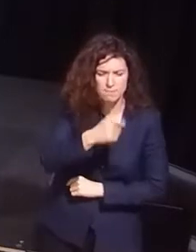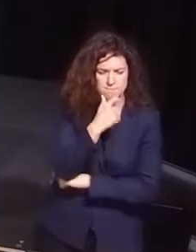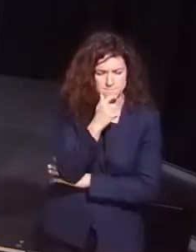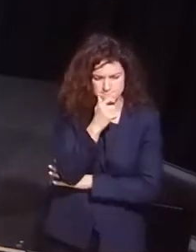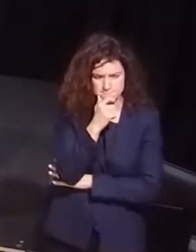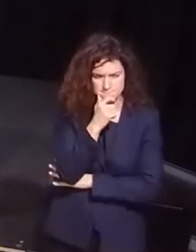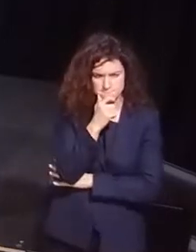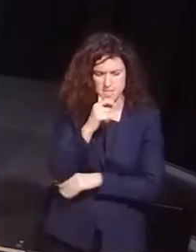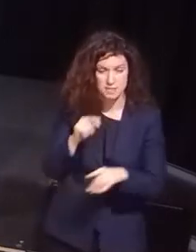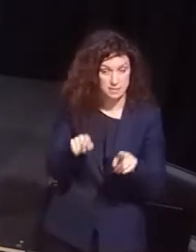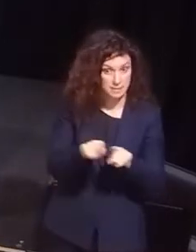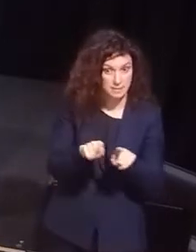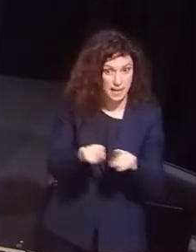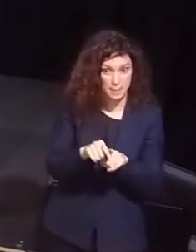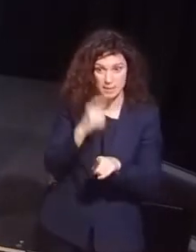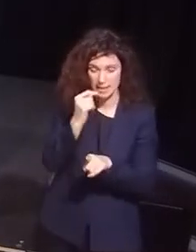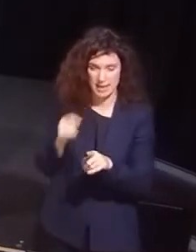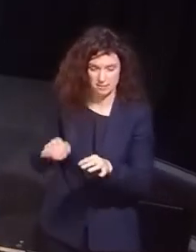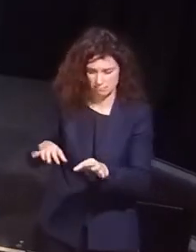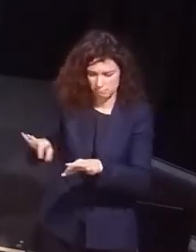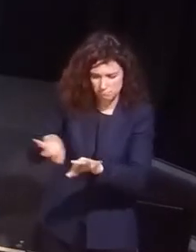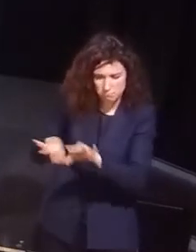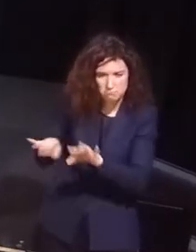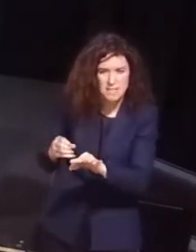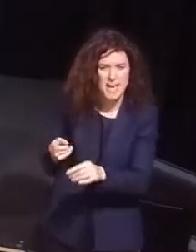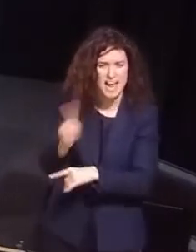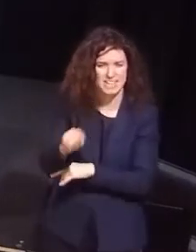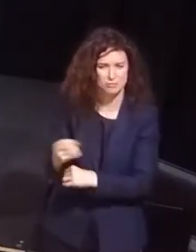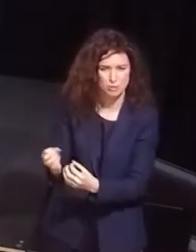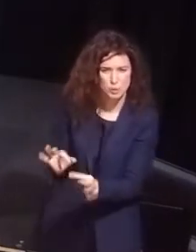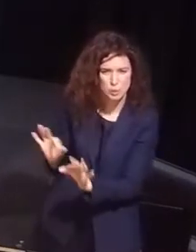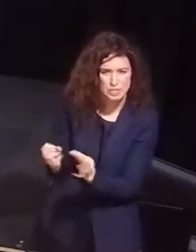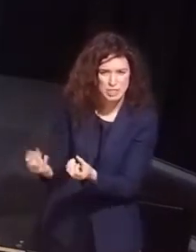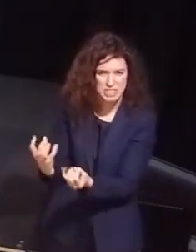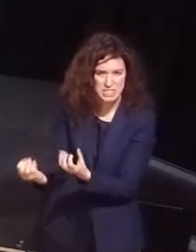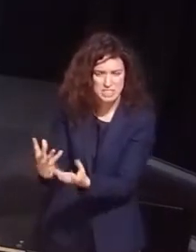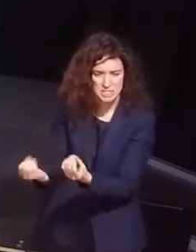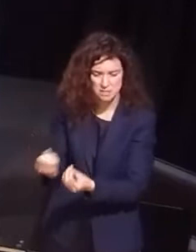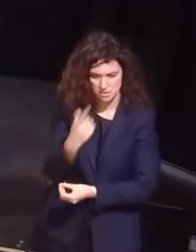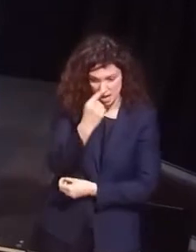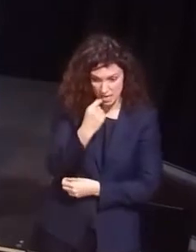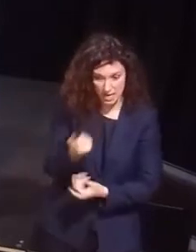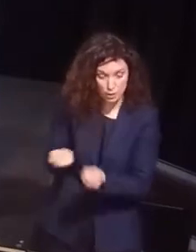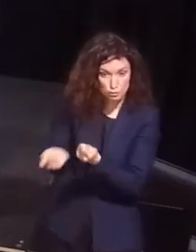to operate electrical switches and relays. This could bring control over lights, tape recorders